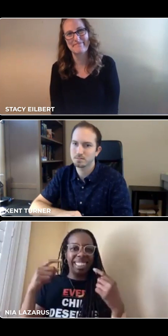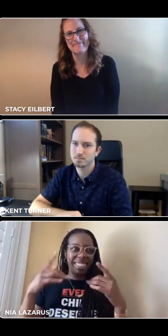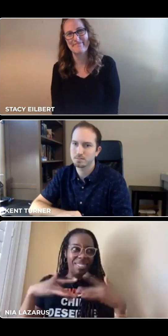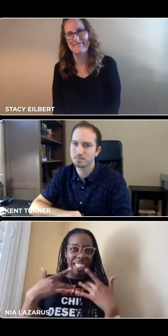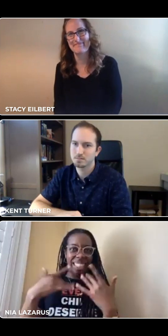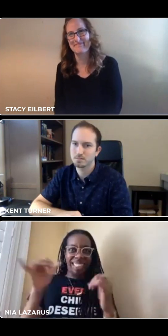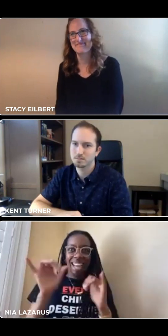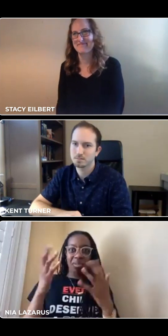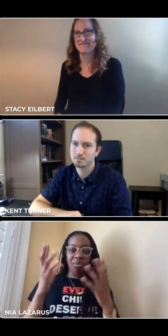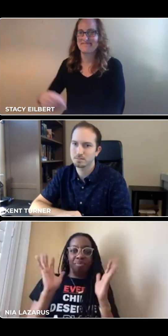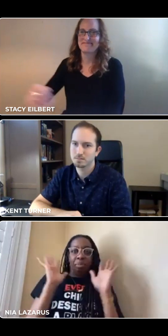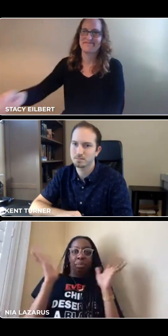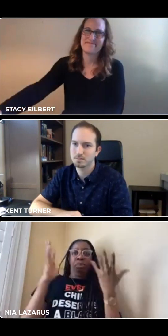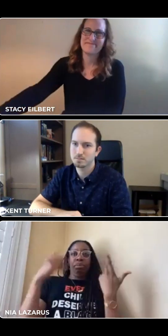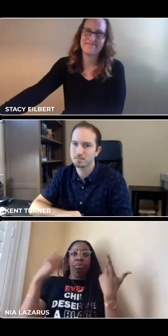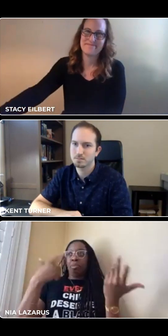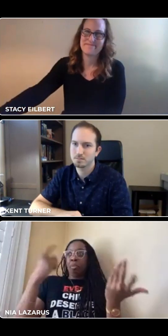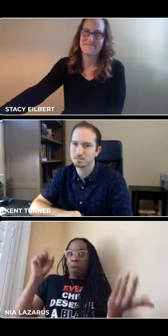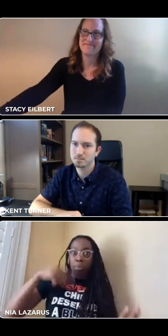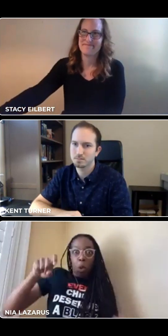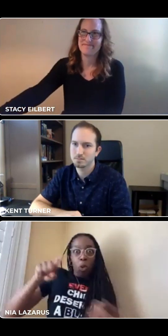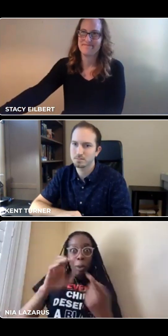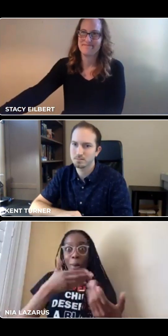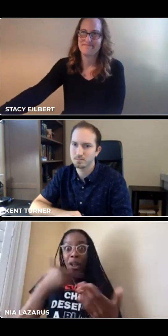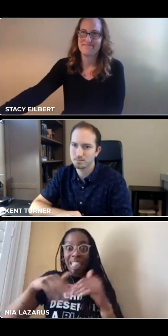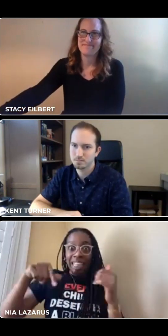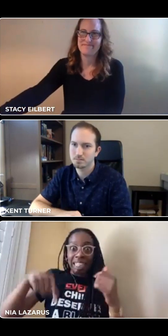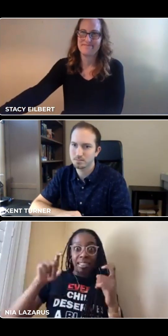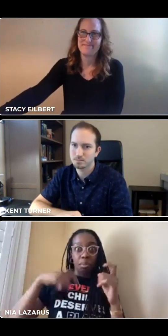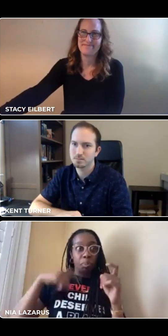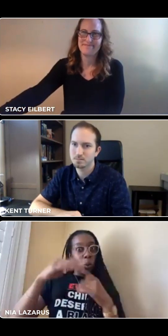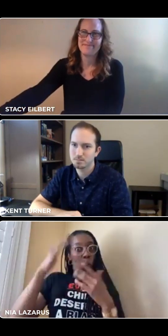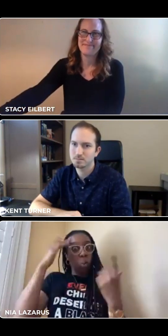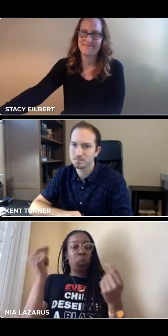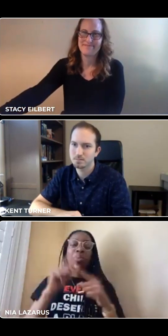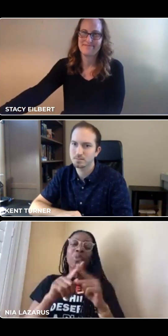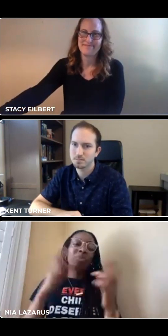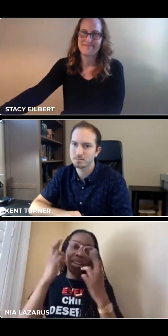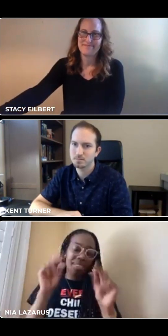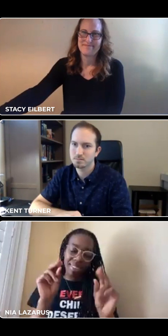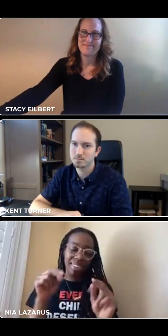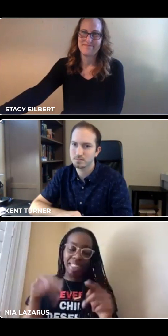that. Support your newbies in your field. Right? Some people are out there, thinking,